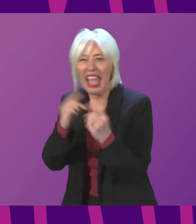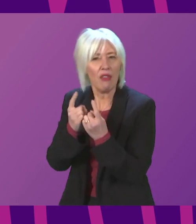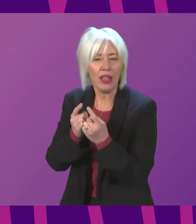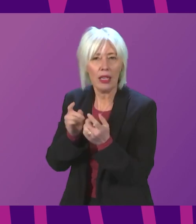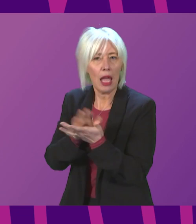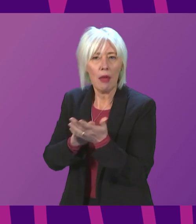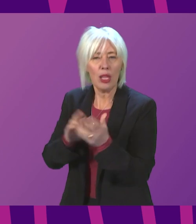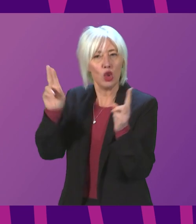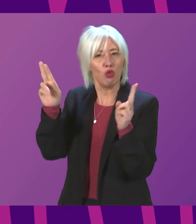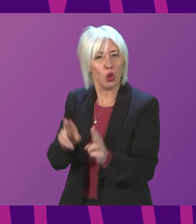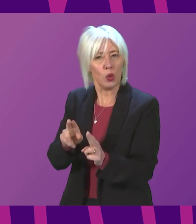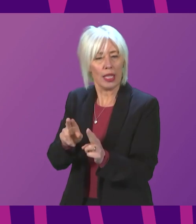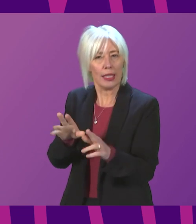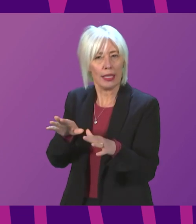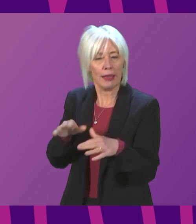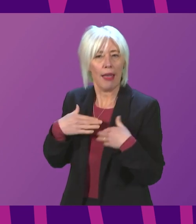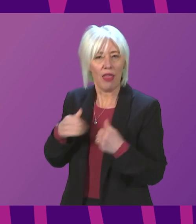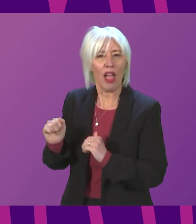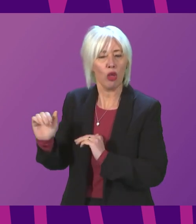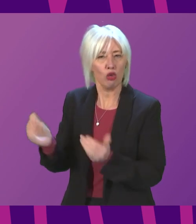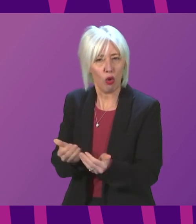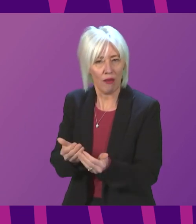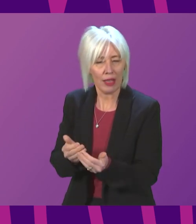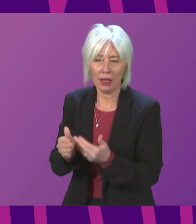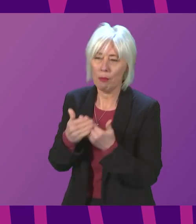further reduces capacity in the health service and increases the pressure. It is important